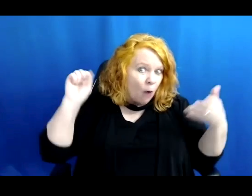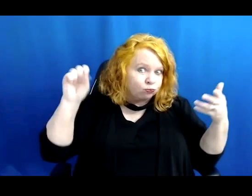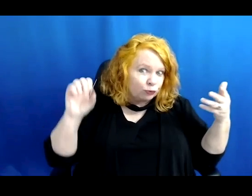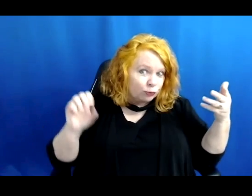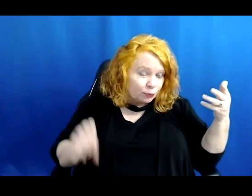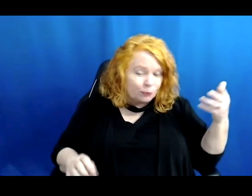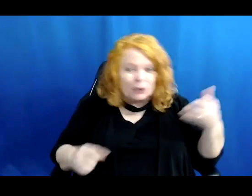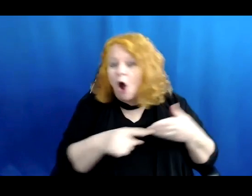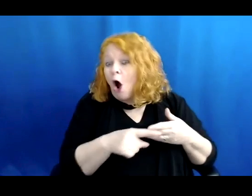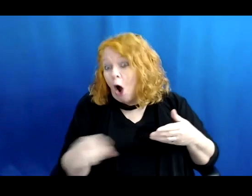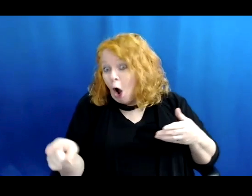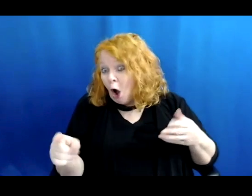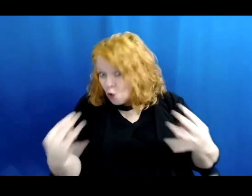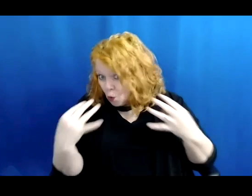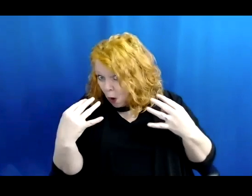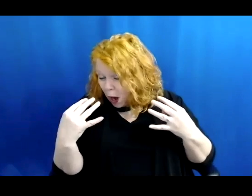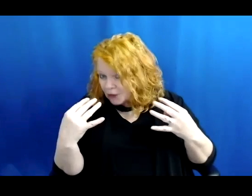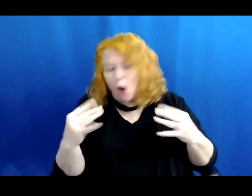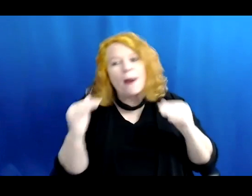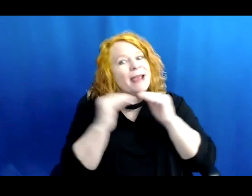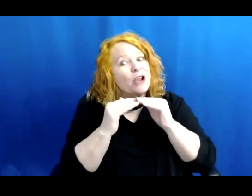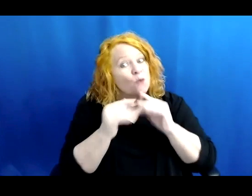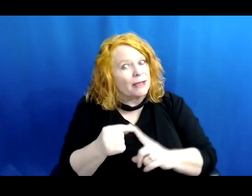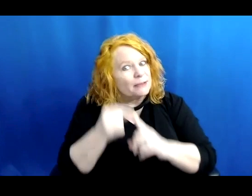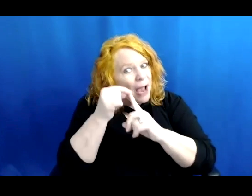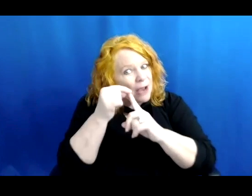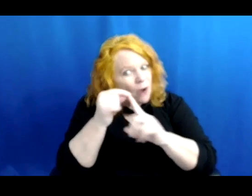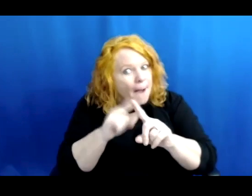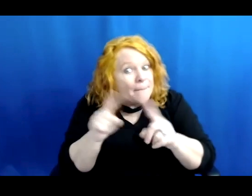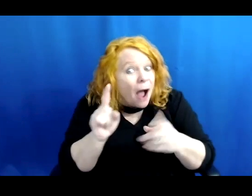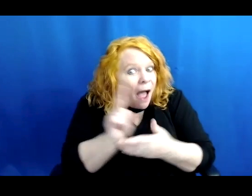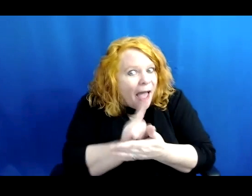are equally special. Each week we have a chosen selection of children.